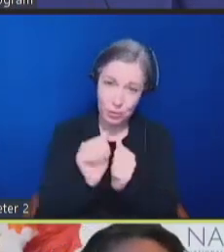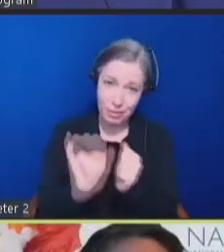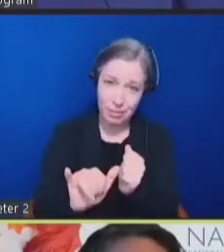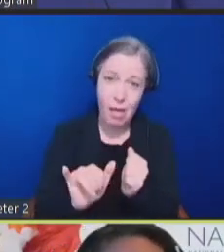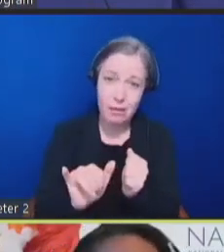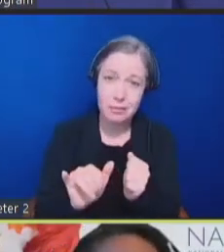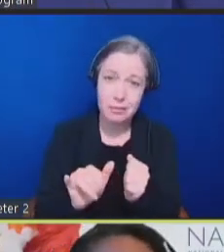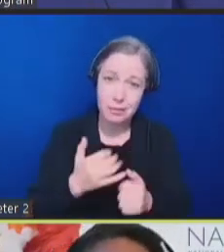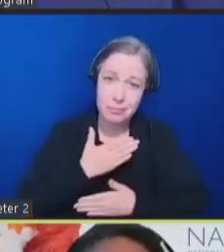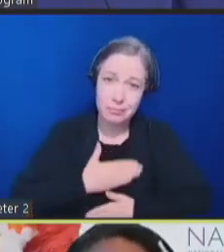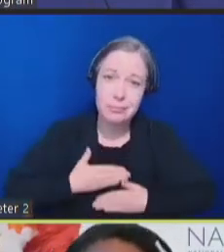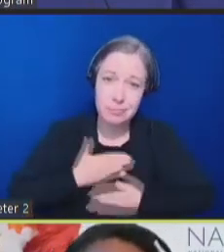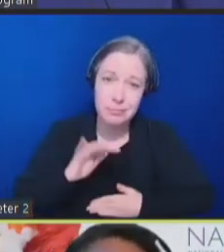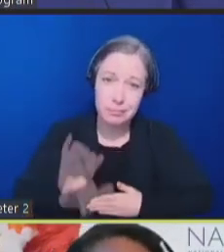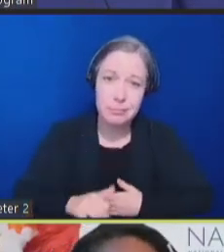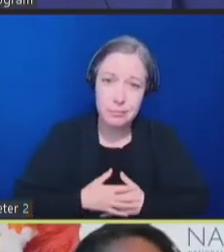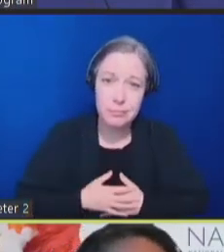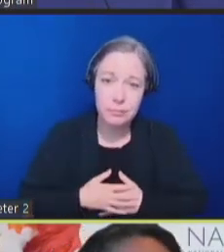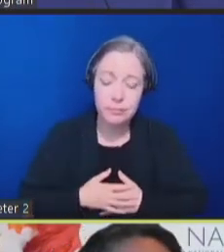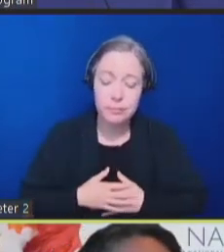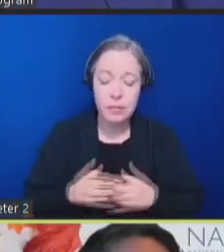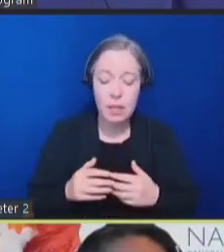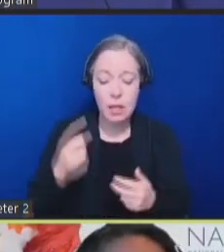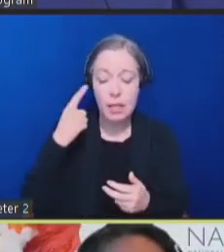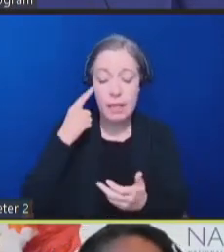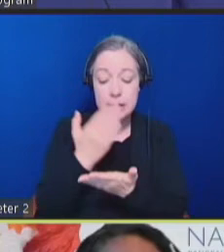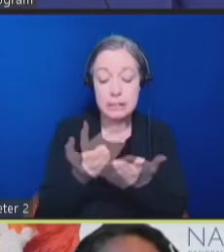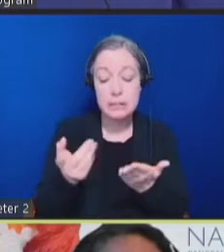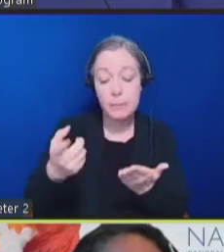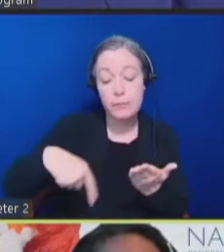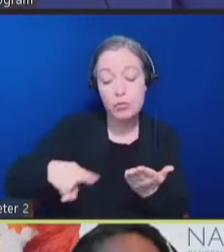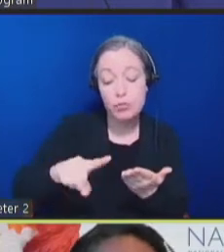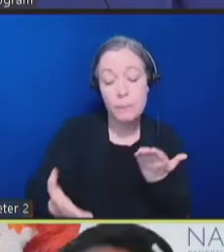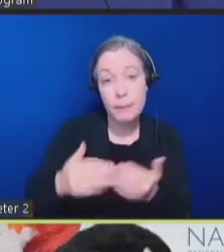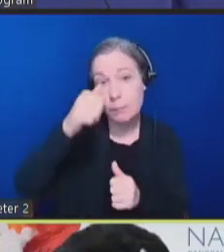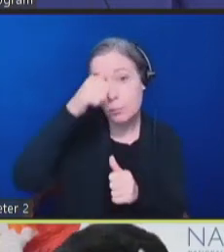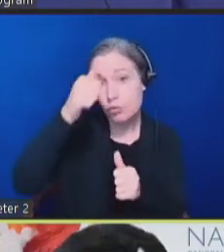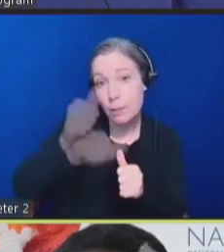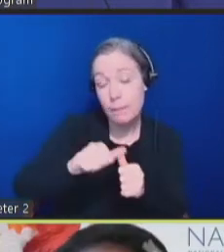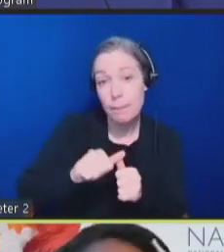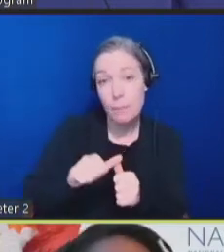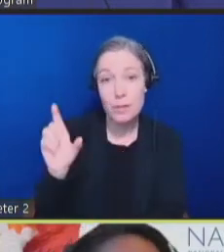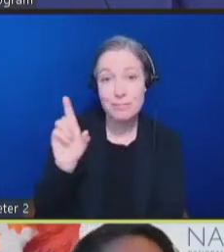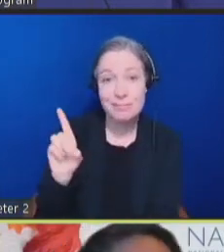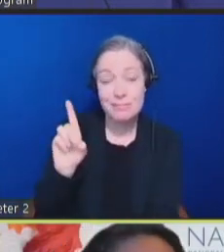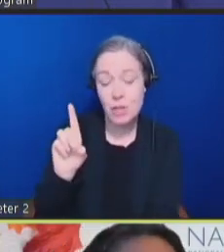really do appreciate it. I think some of you may remember that the WHO identified